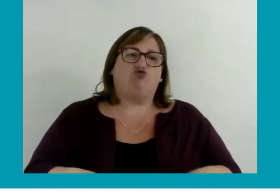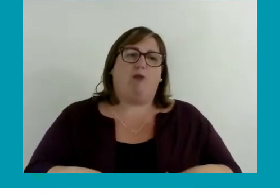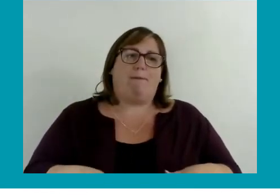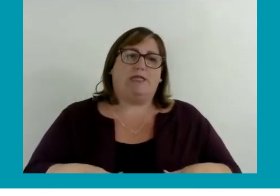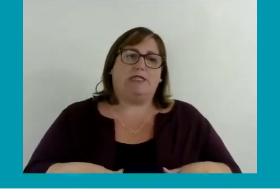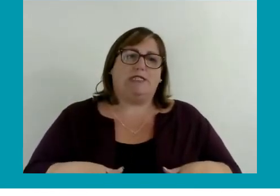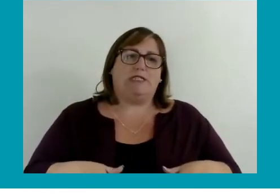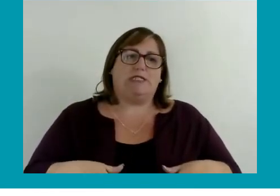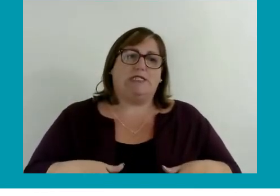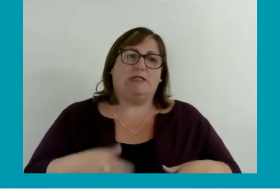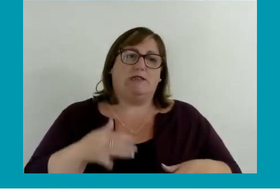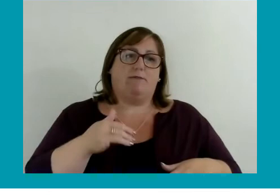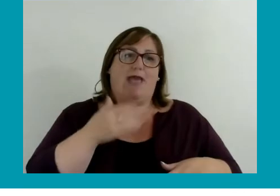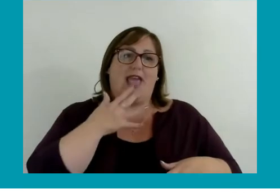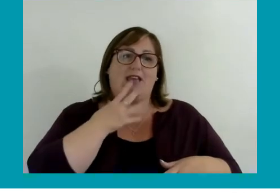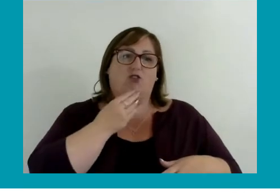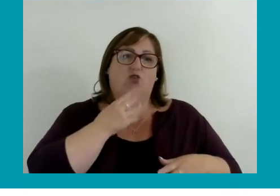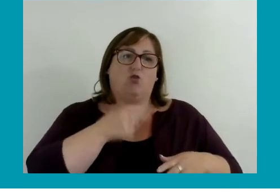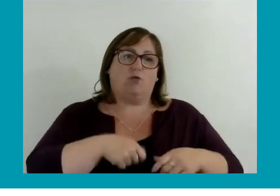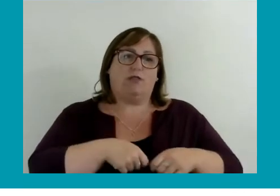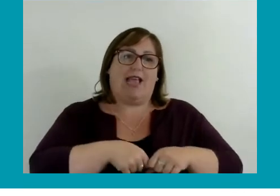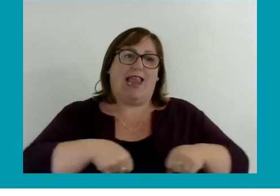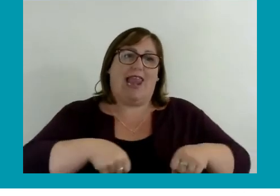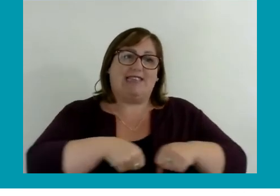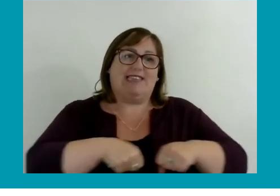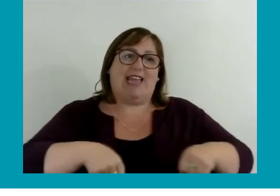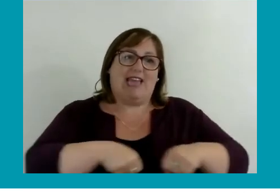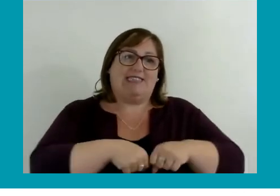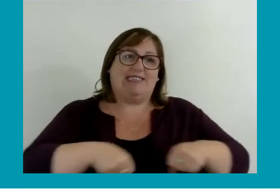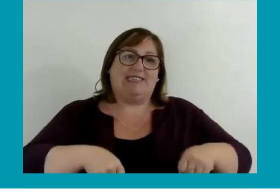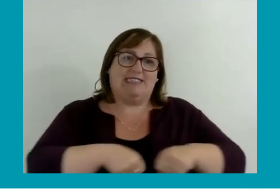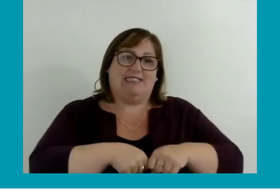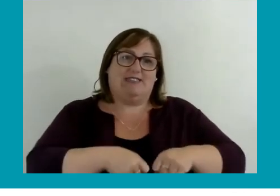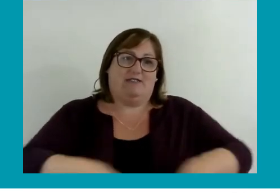because their hands can't do it but that's an adaptation you've made to your own life